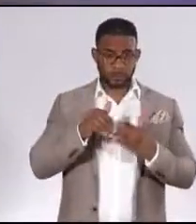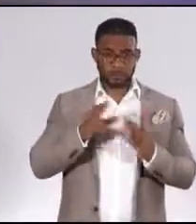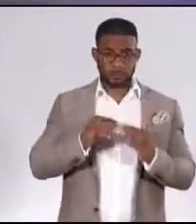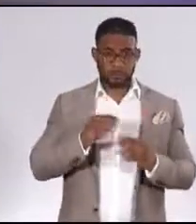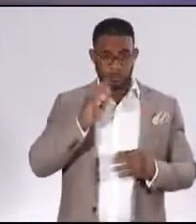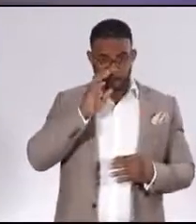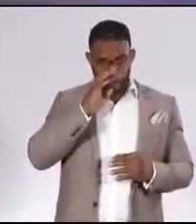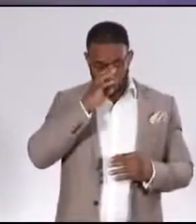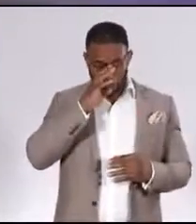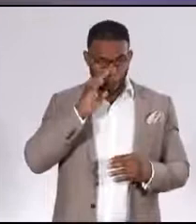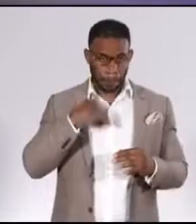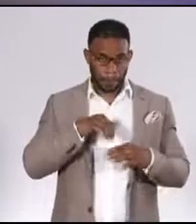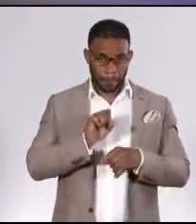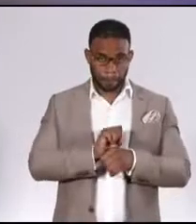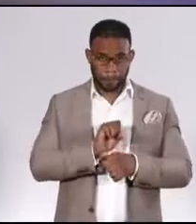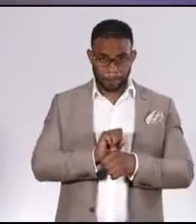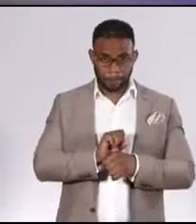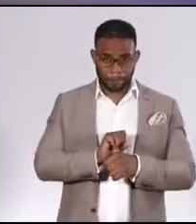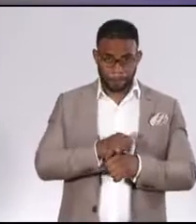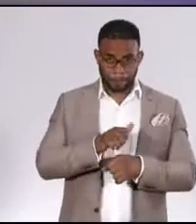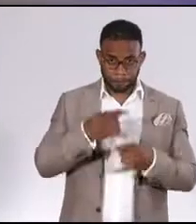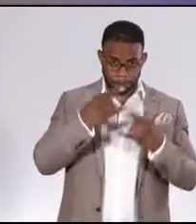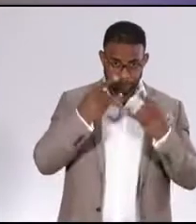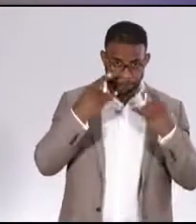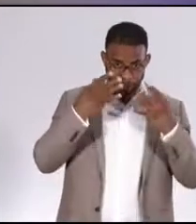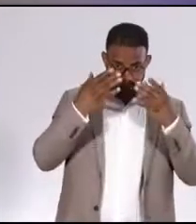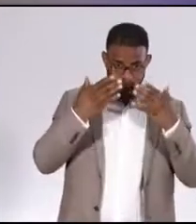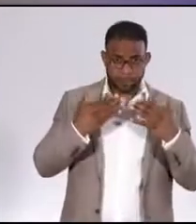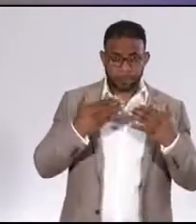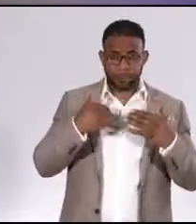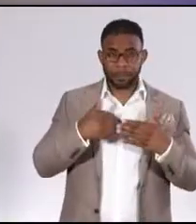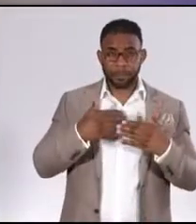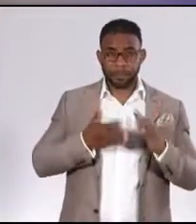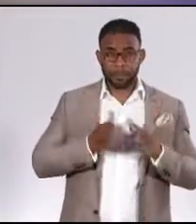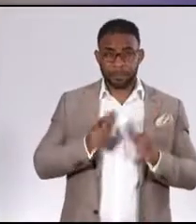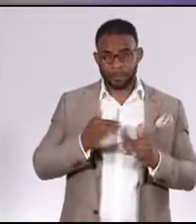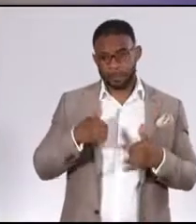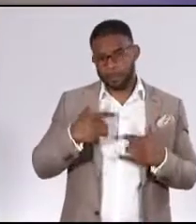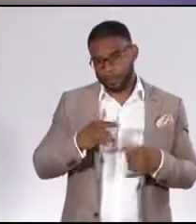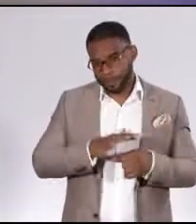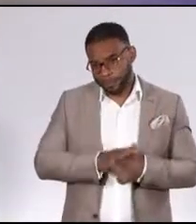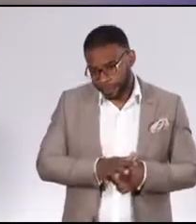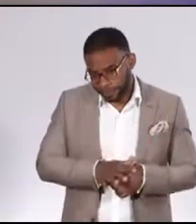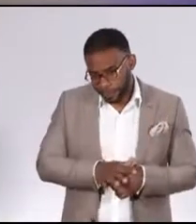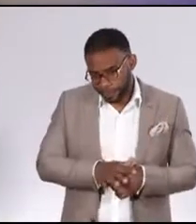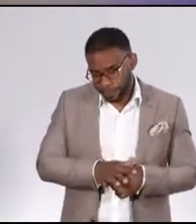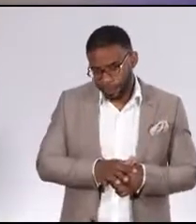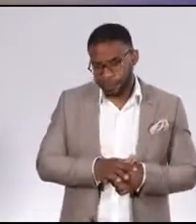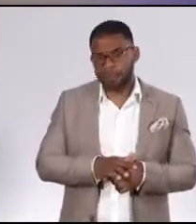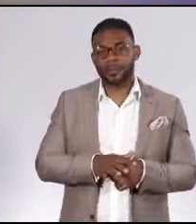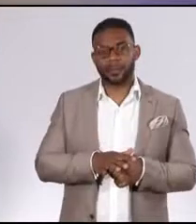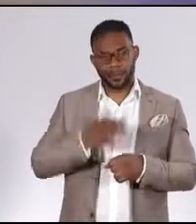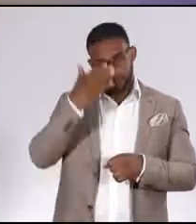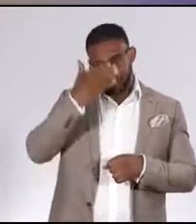In my job, I have to wear mass in the operating room. Since the pandemic I wear mass at all times in the hospital.